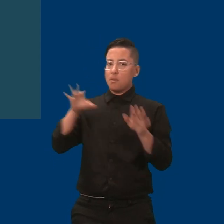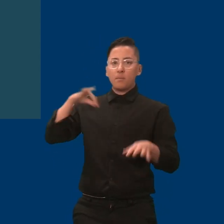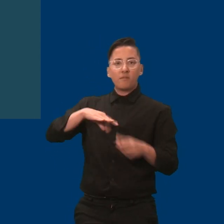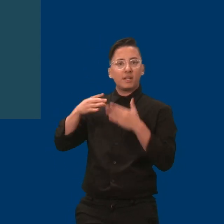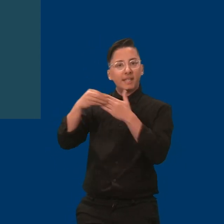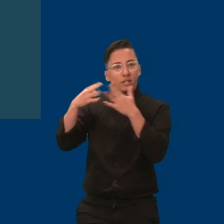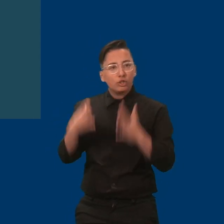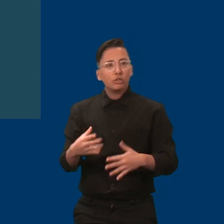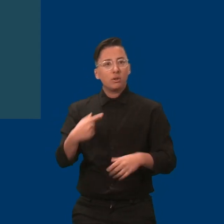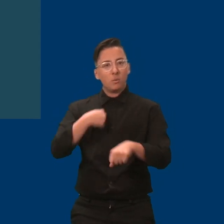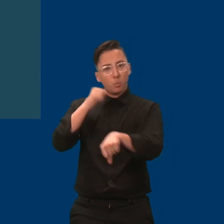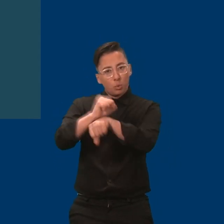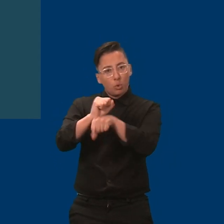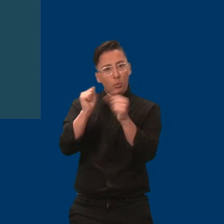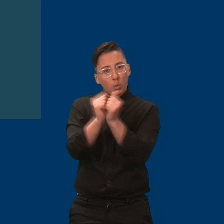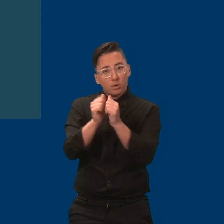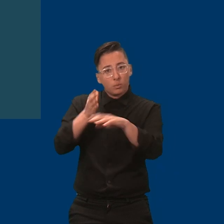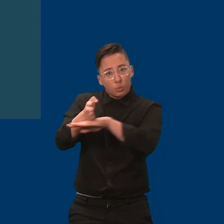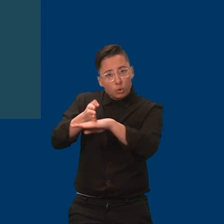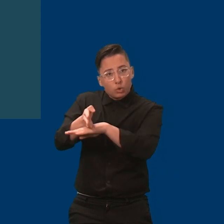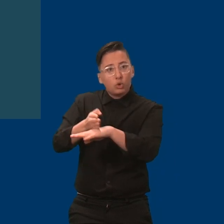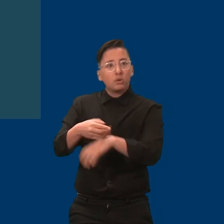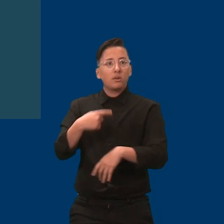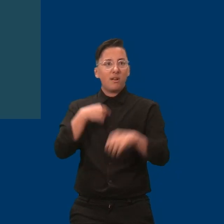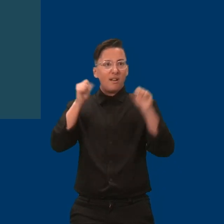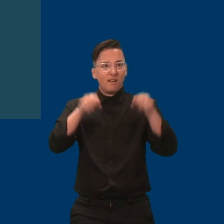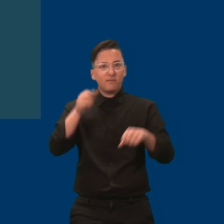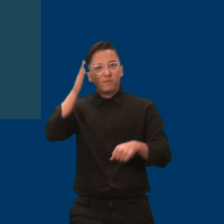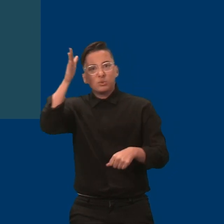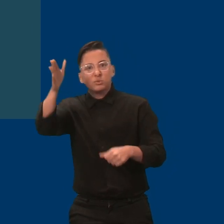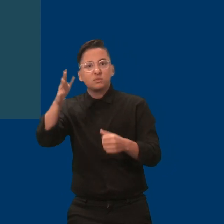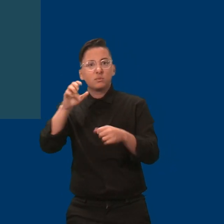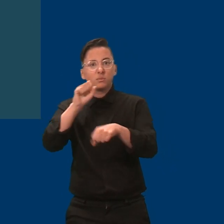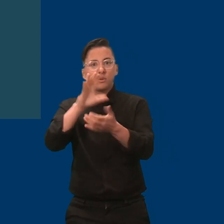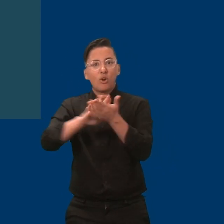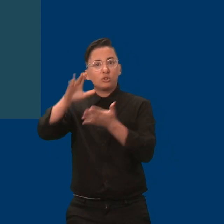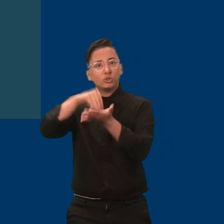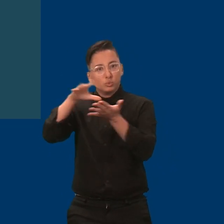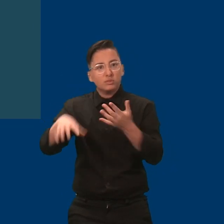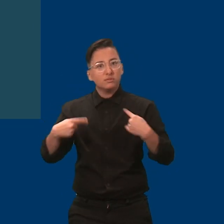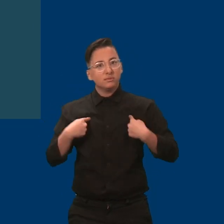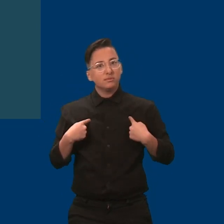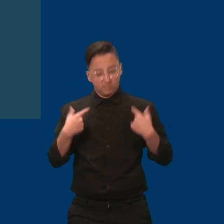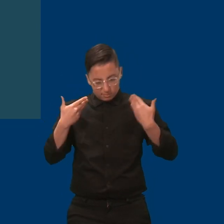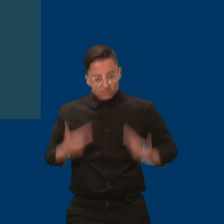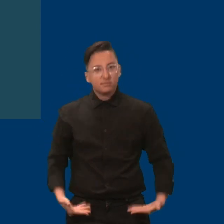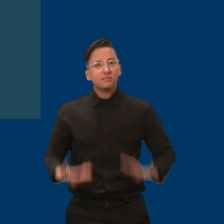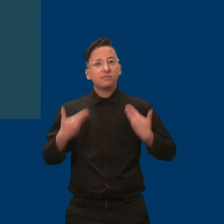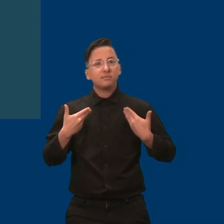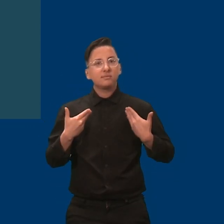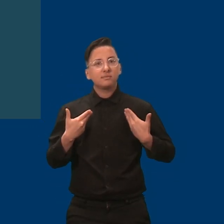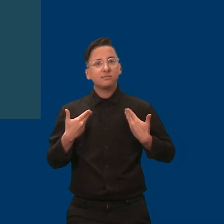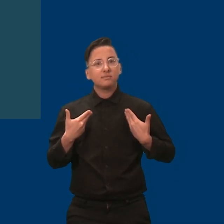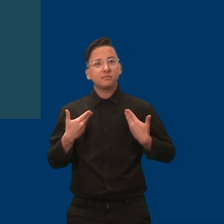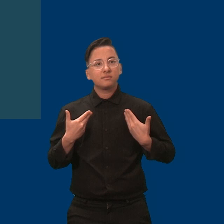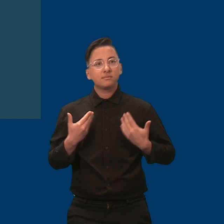a prospective college student. Given the opportunity to go to college,